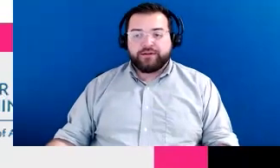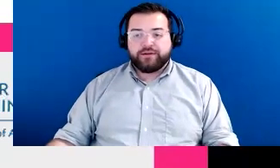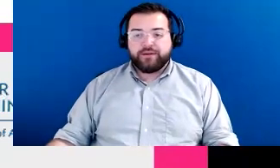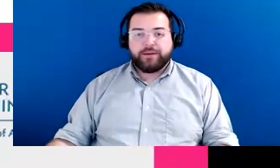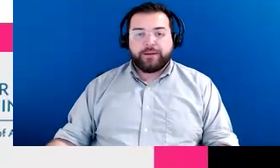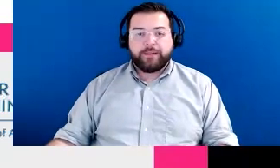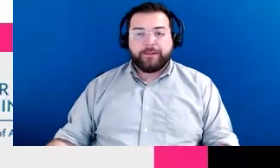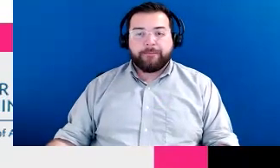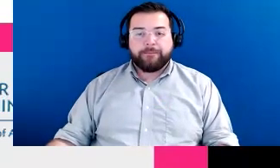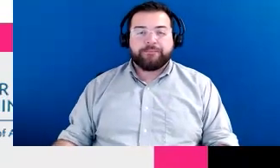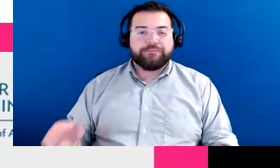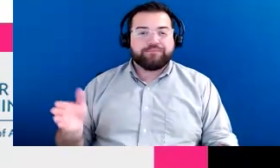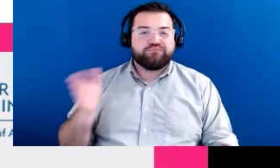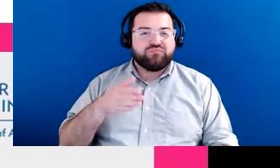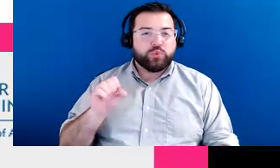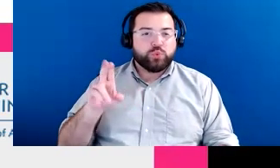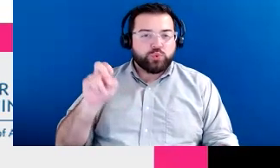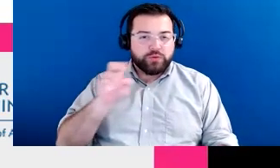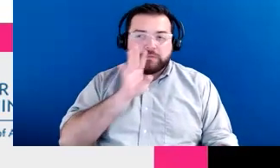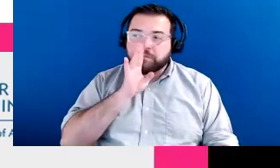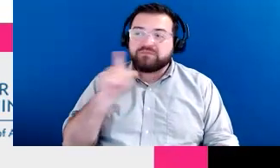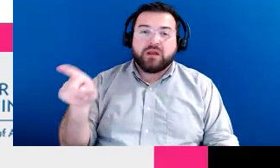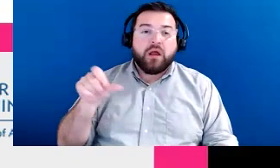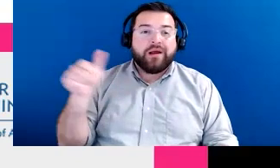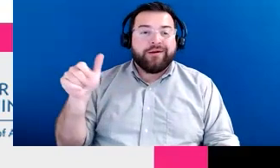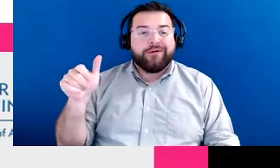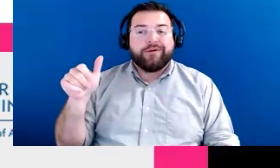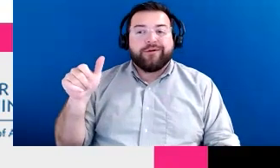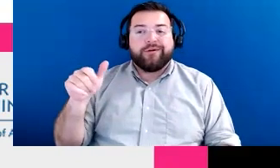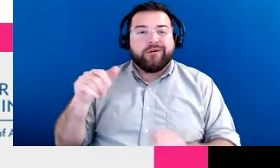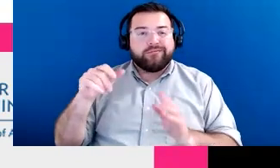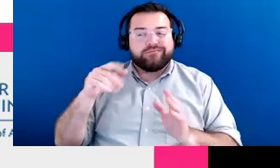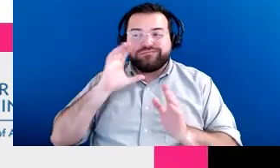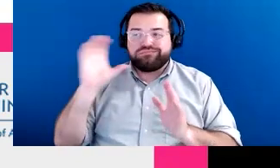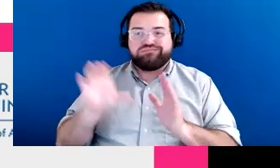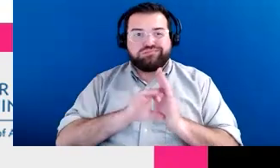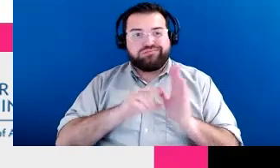This is another infographic that I came across that I felt provided the necessary information